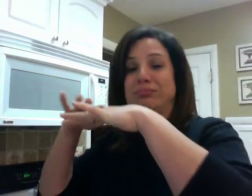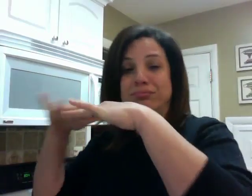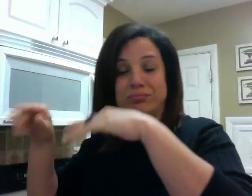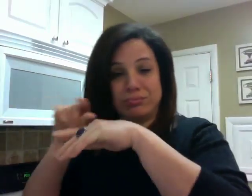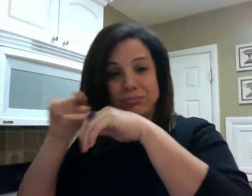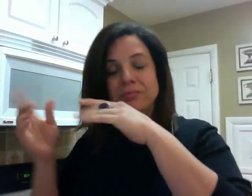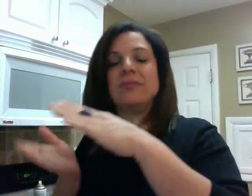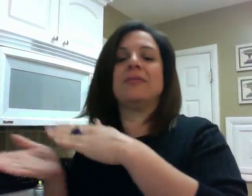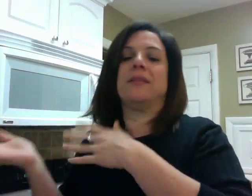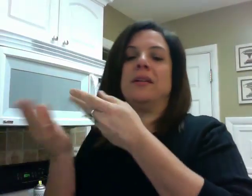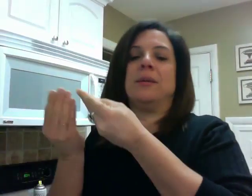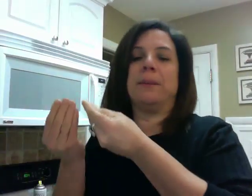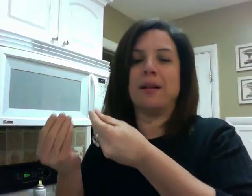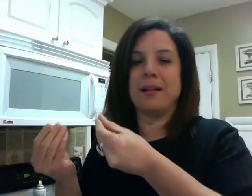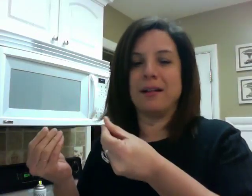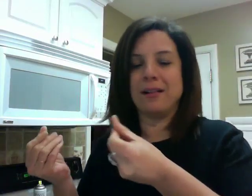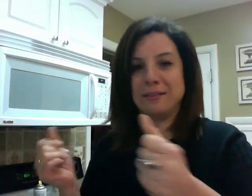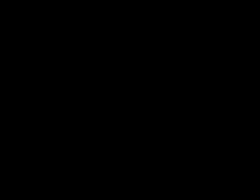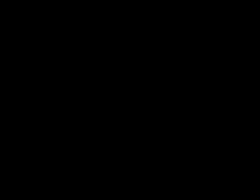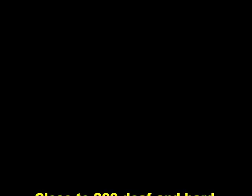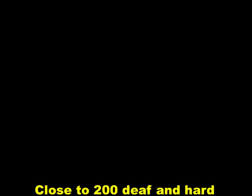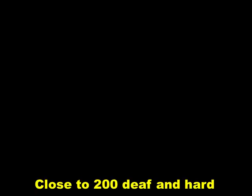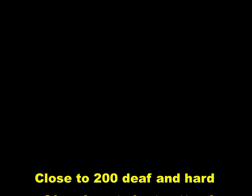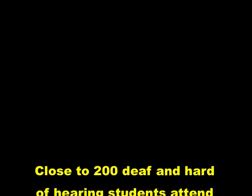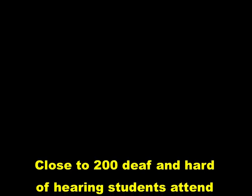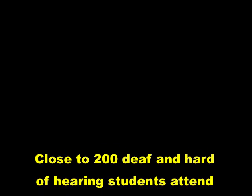then put the filling on it and bake until it is melted